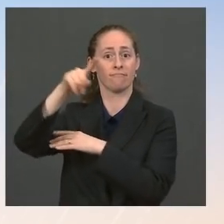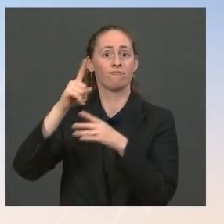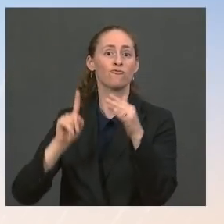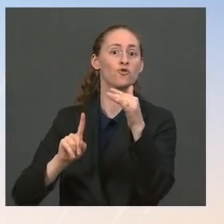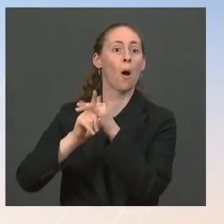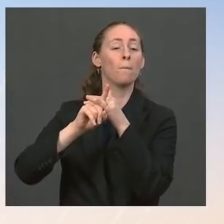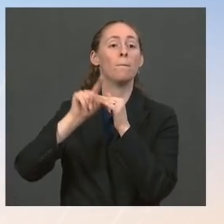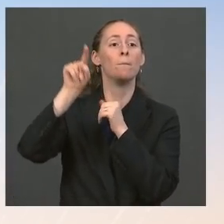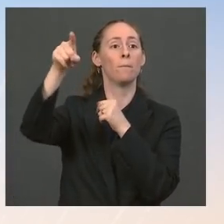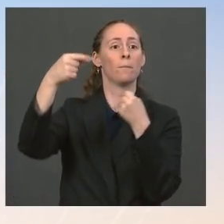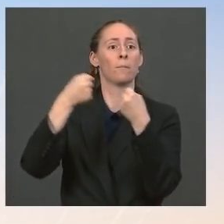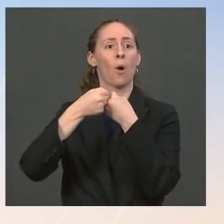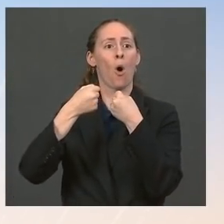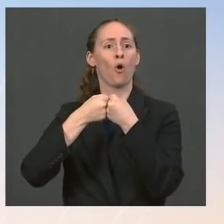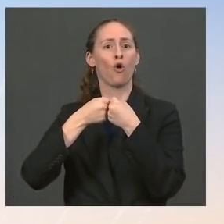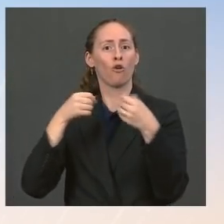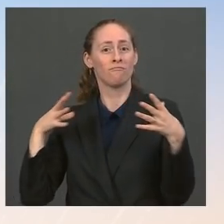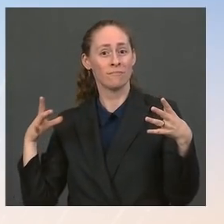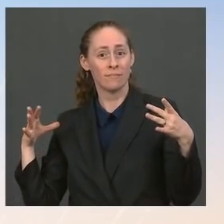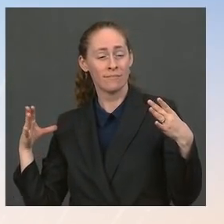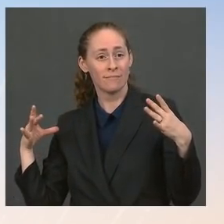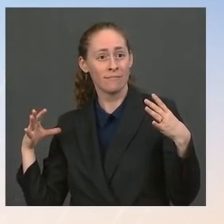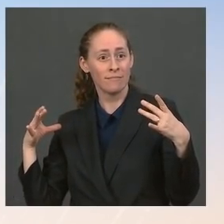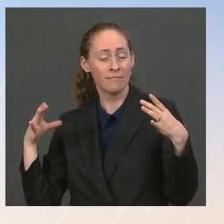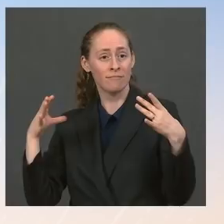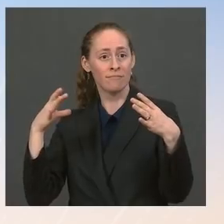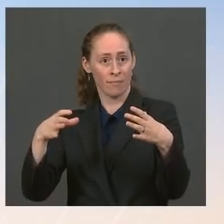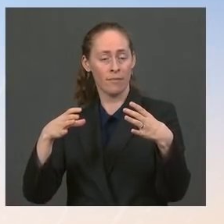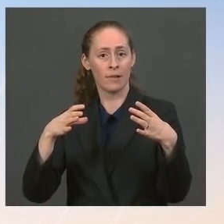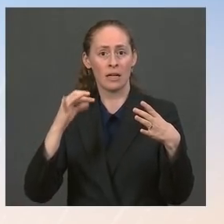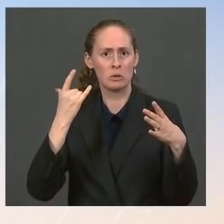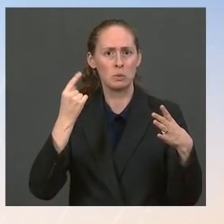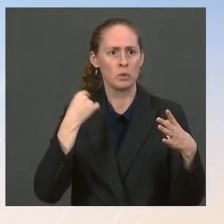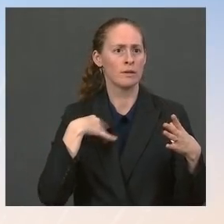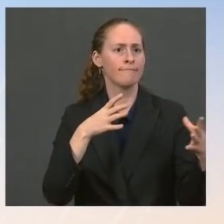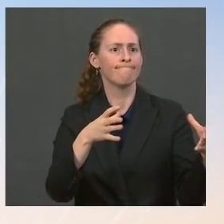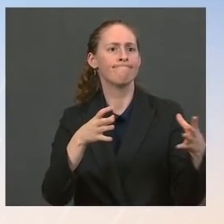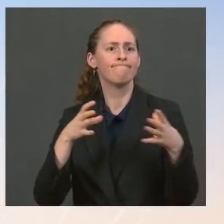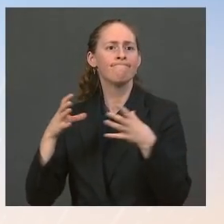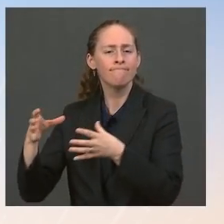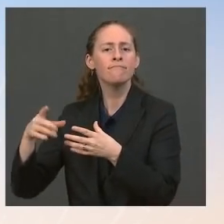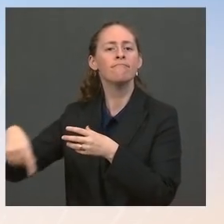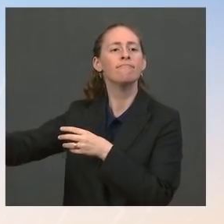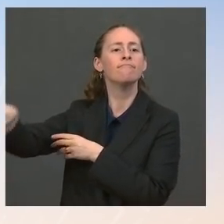and placed in Customs and Border Protection -- you know, Border Patrol stations.